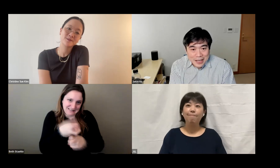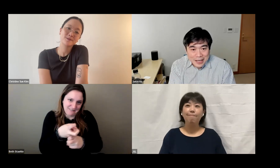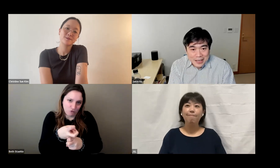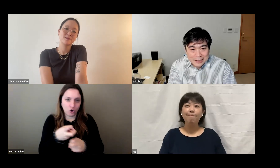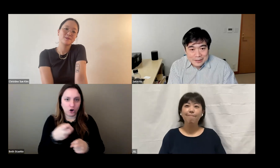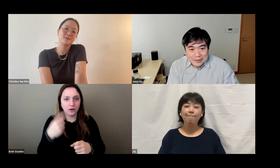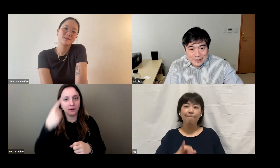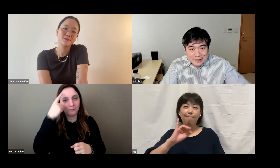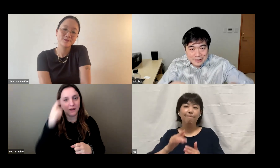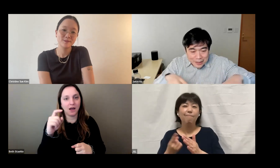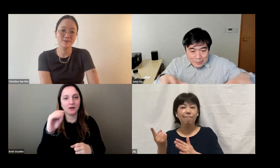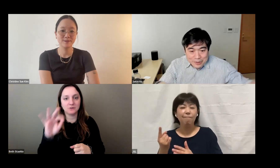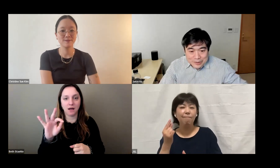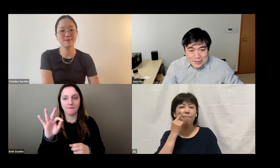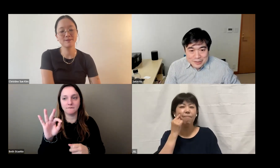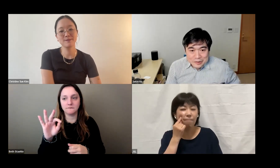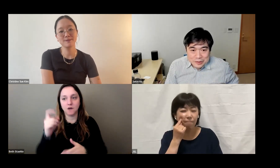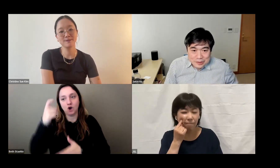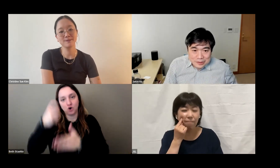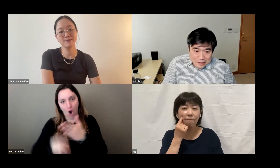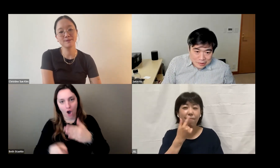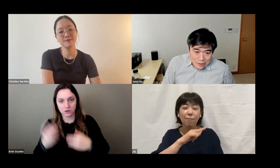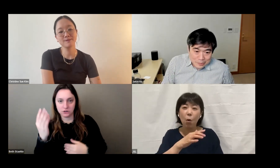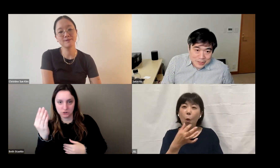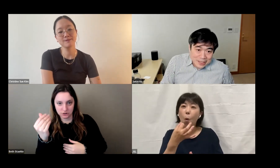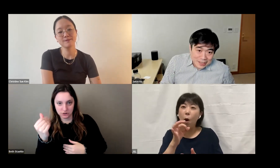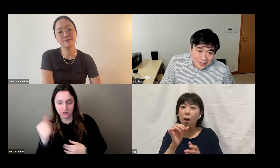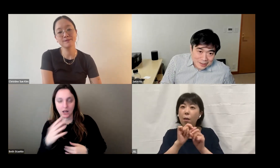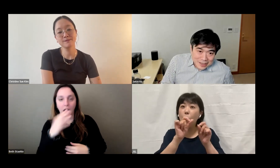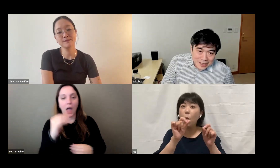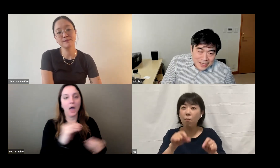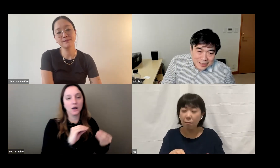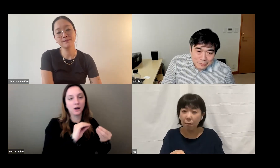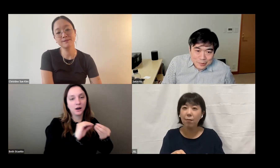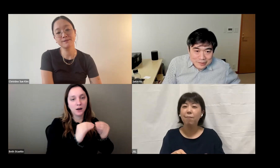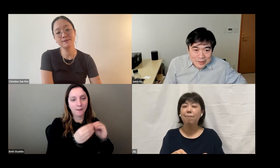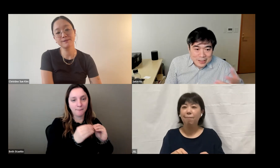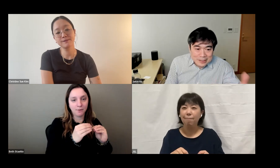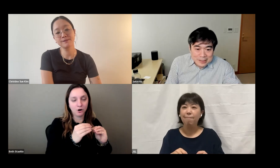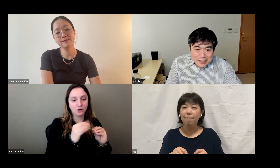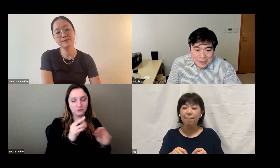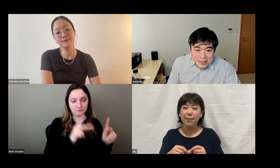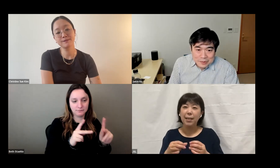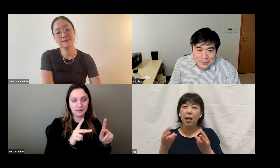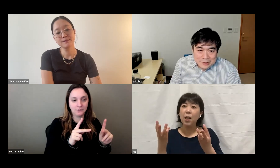and, the numbers, to communicate. And one of the things I think that was